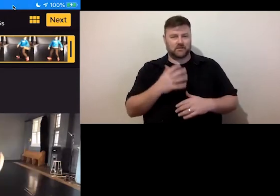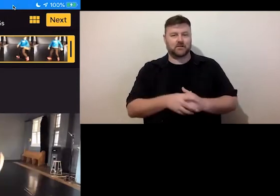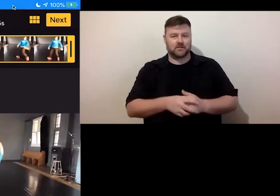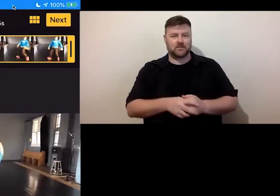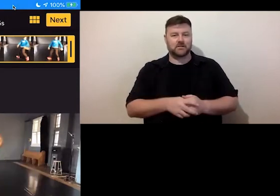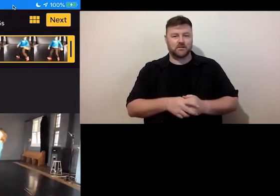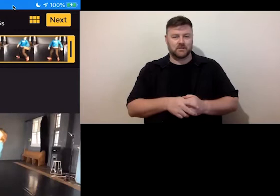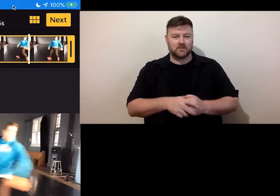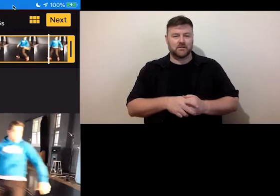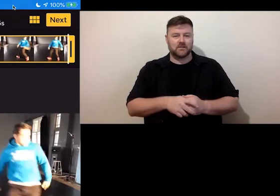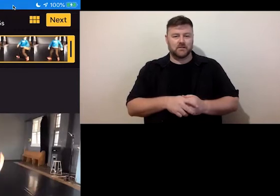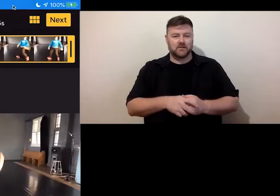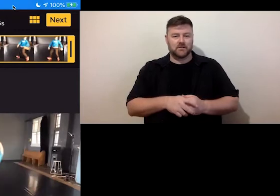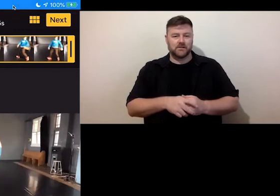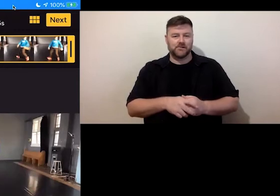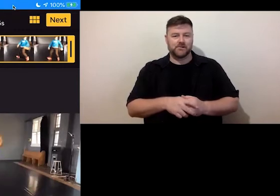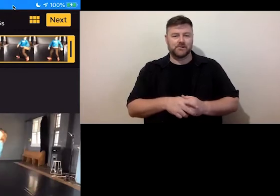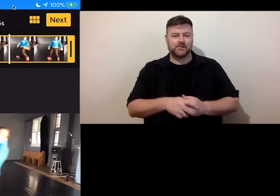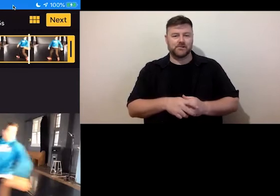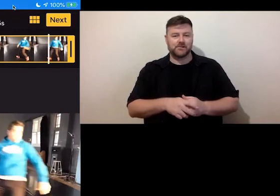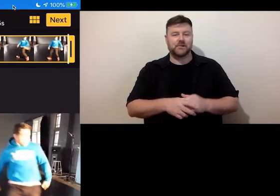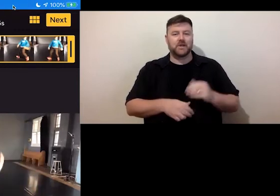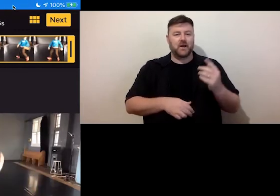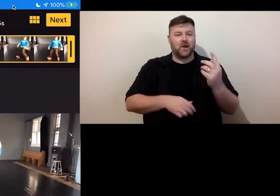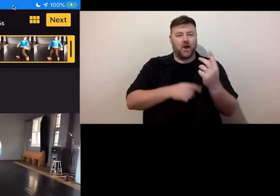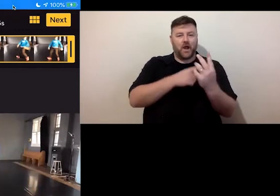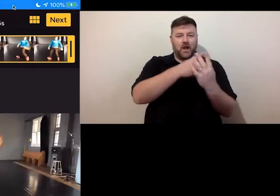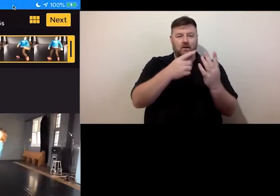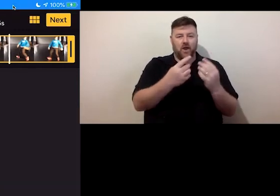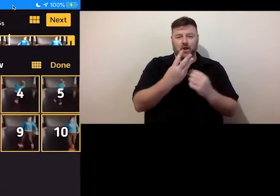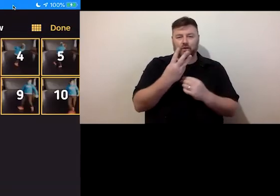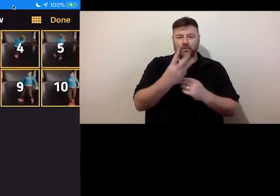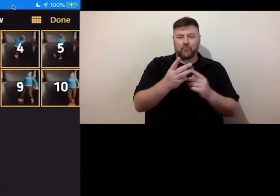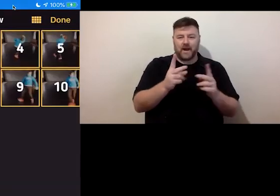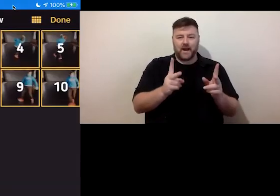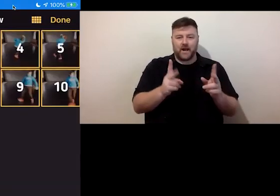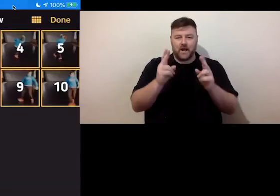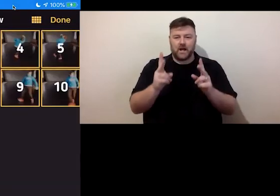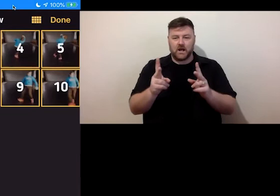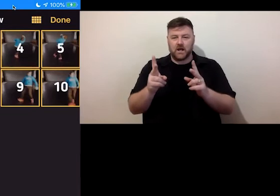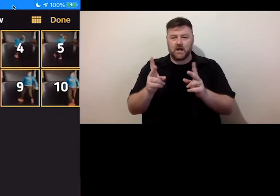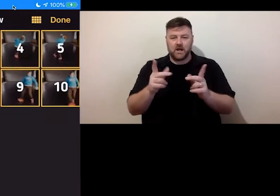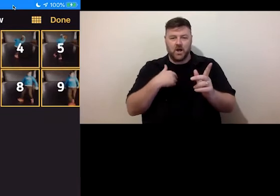think are interesting, and then there's one in the middle that I want to take out. So I press this button next to the "Next" button, I